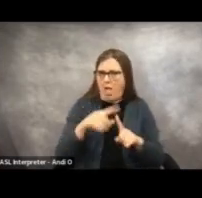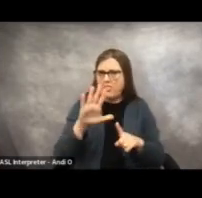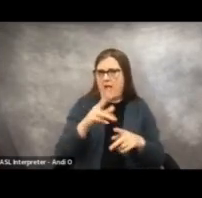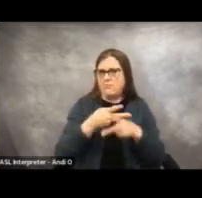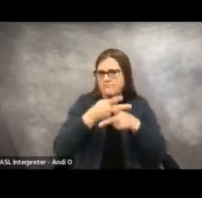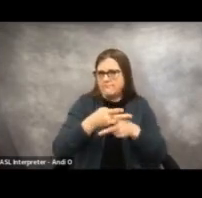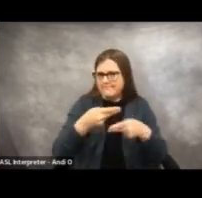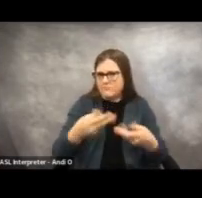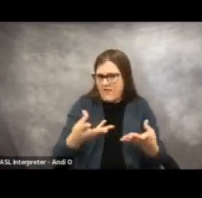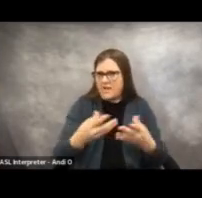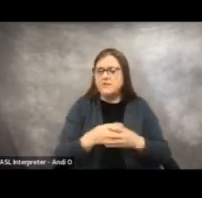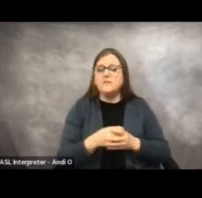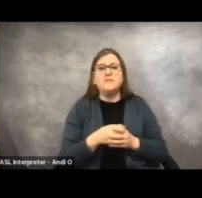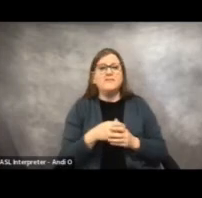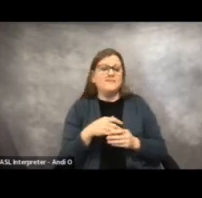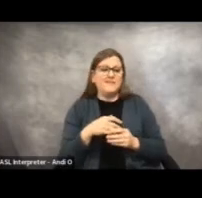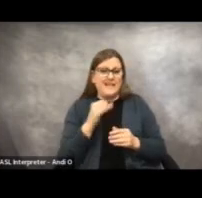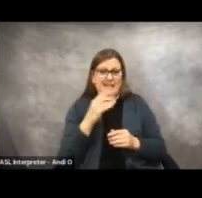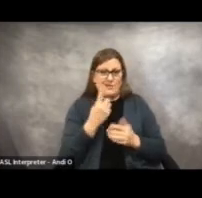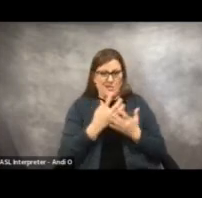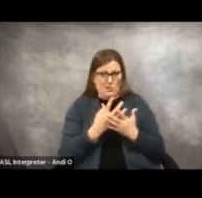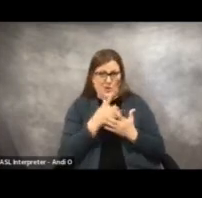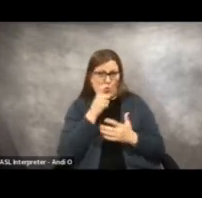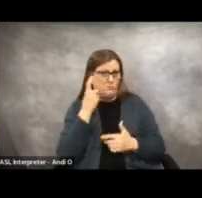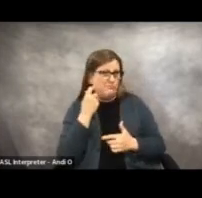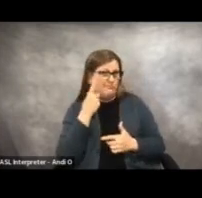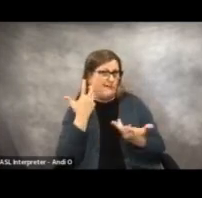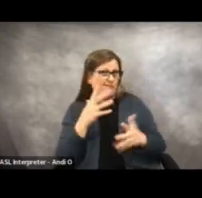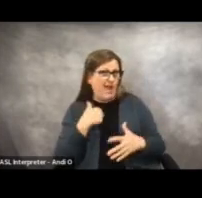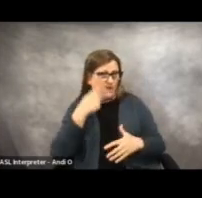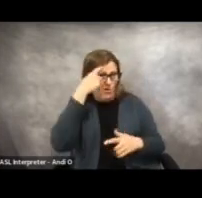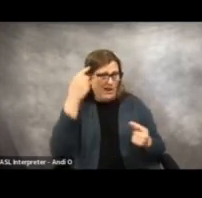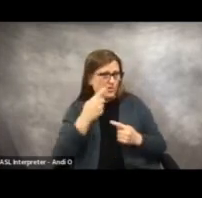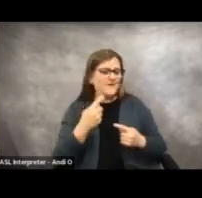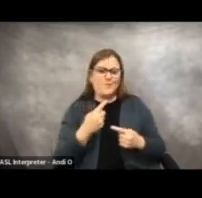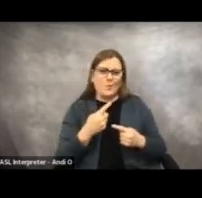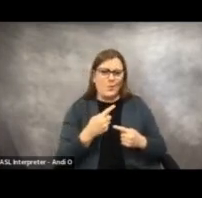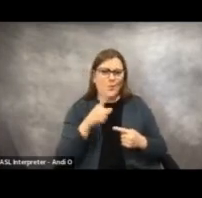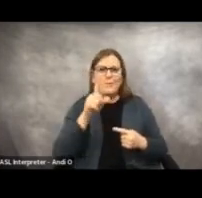doesn't work if you just screen the ones you think might have been affected, you have to screen everybody. It's the